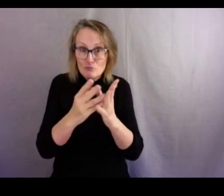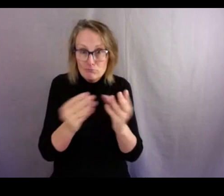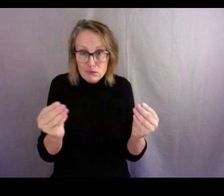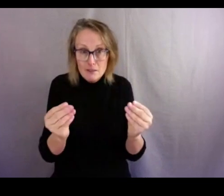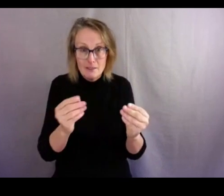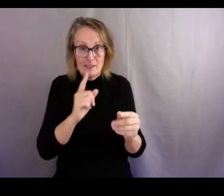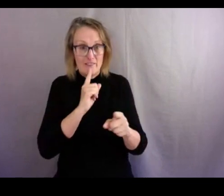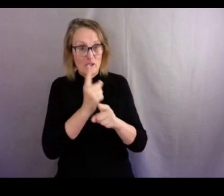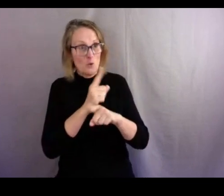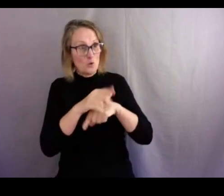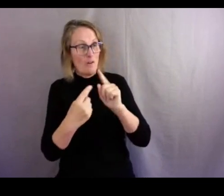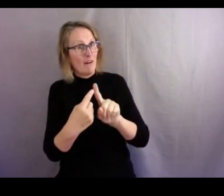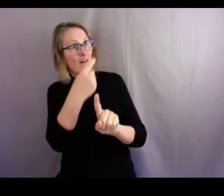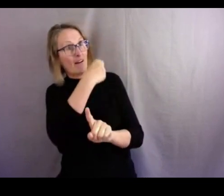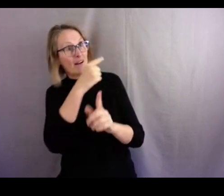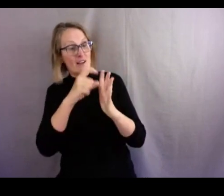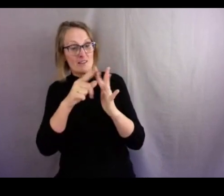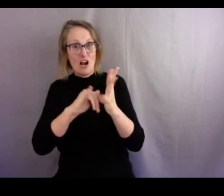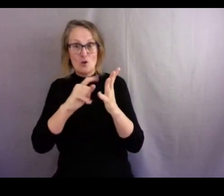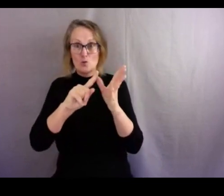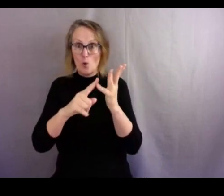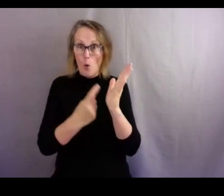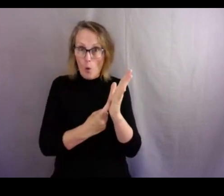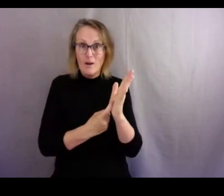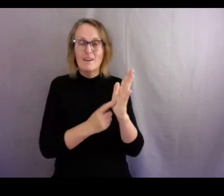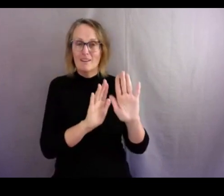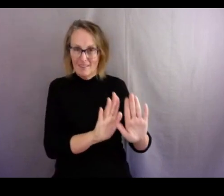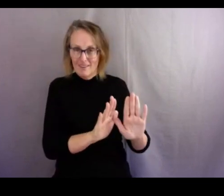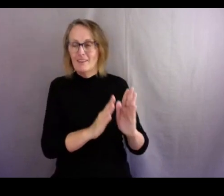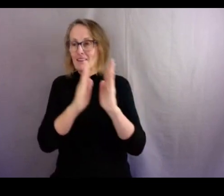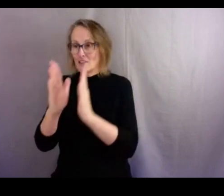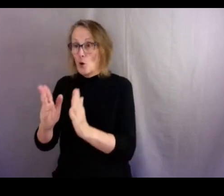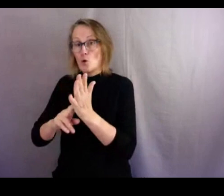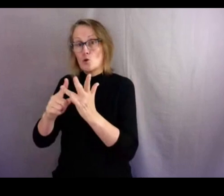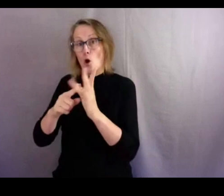So, of course, Gauguin has his own promenade in the mountain in "Noa Noa," and it's very funny